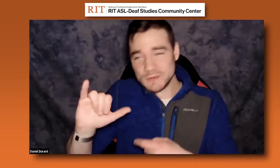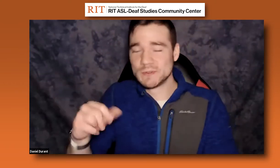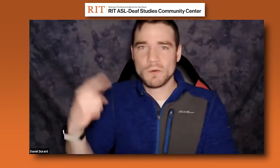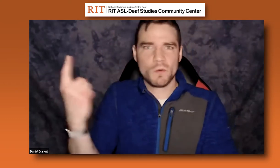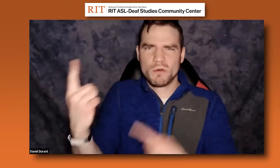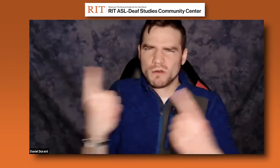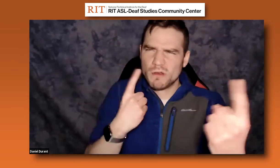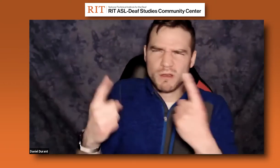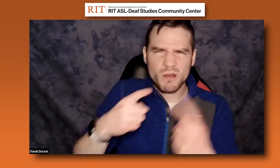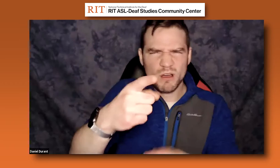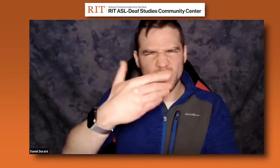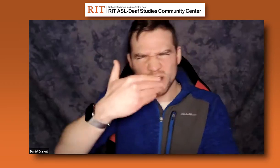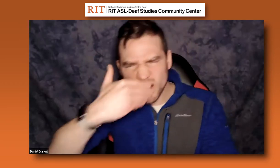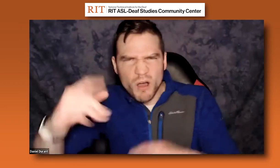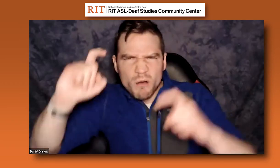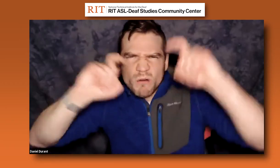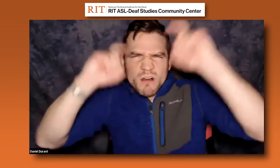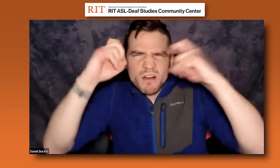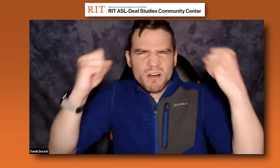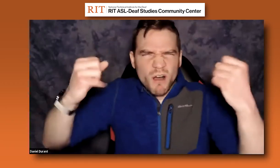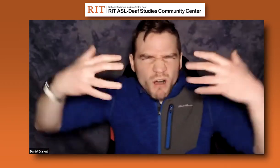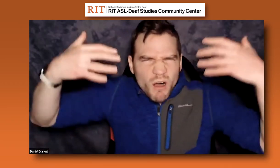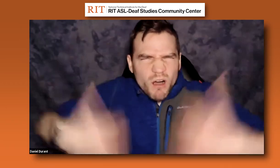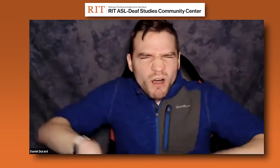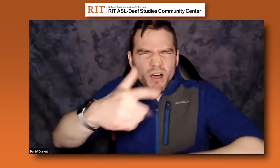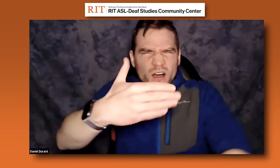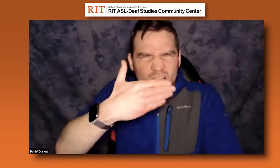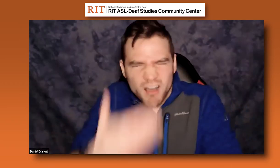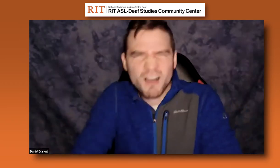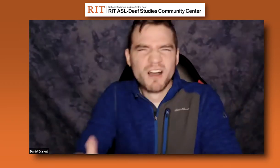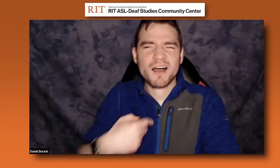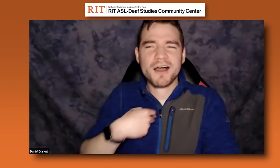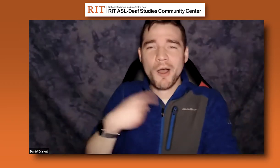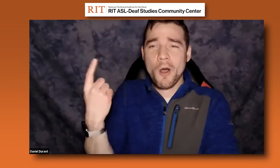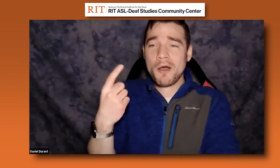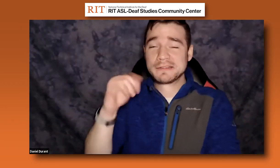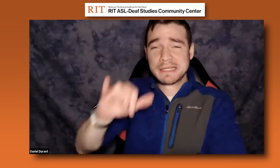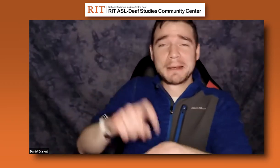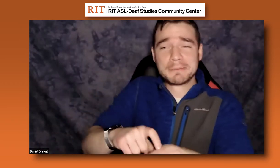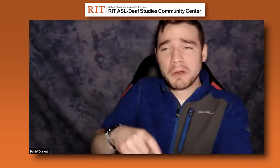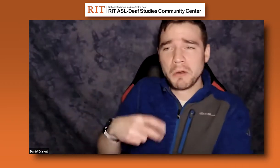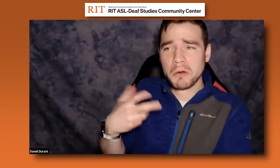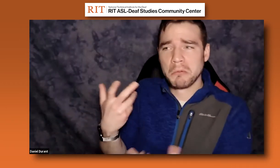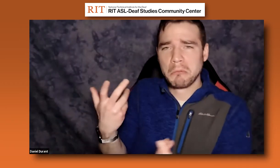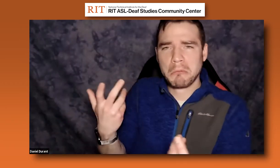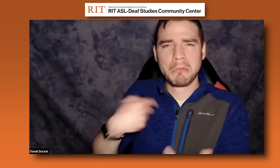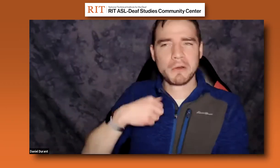even my friends, too, would always come up to me afterwards and tell me they loved my expression and the way